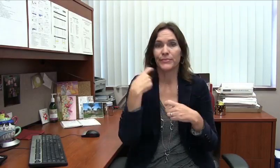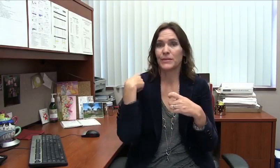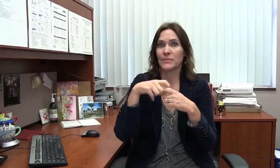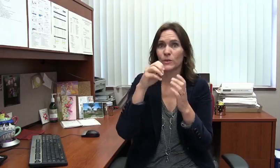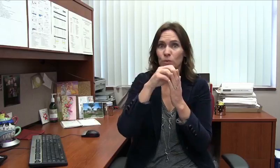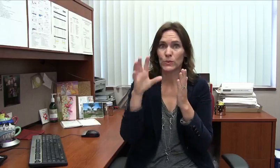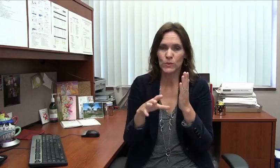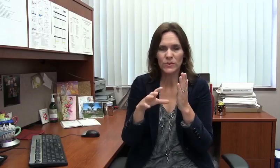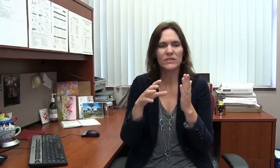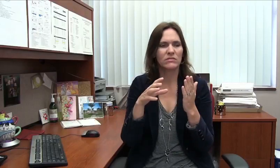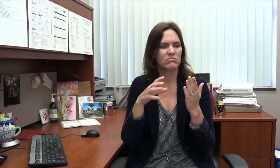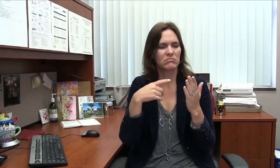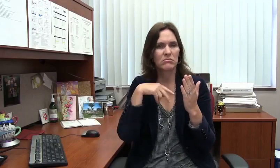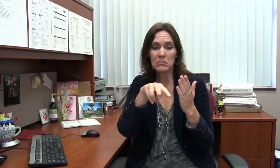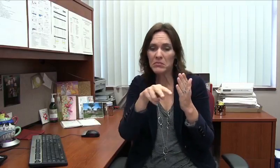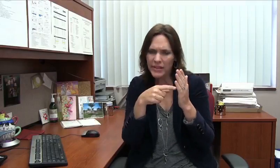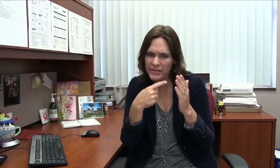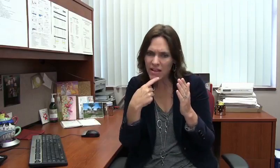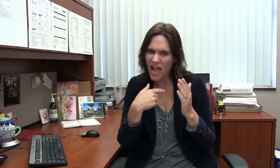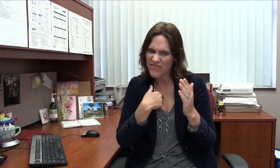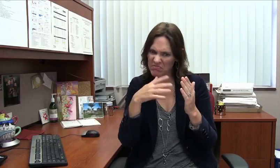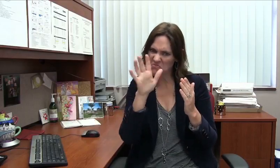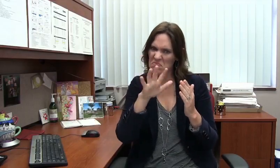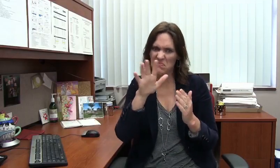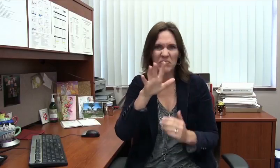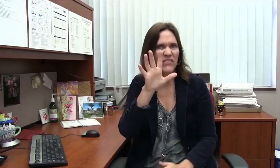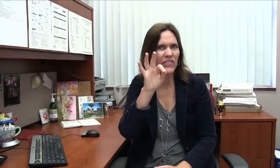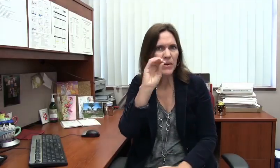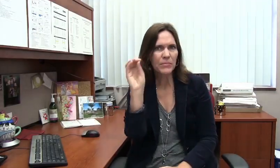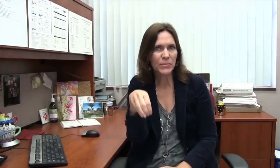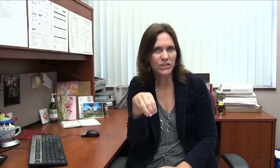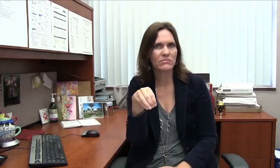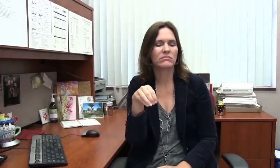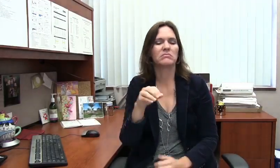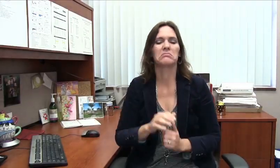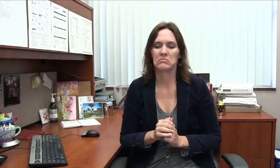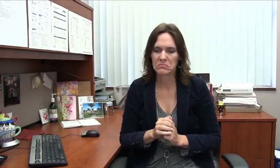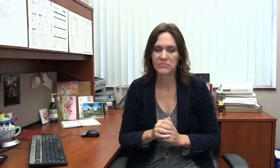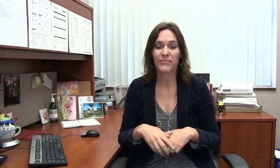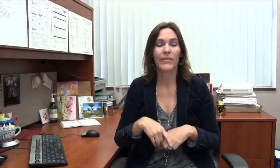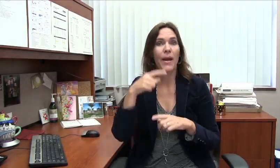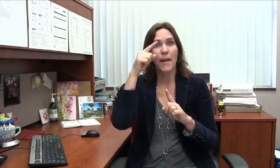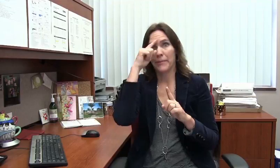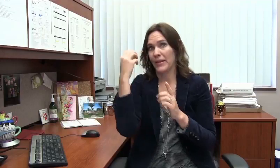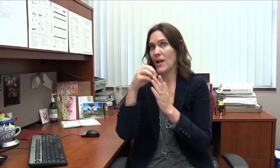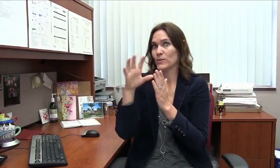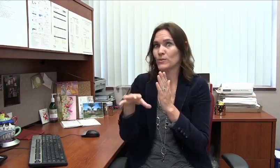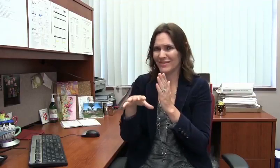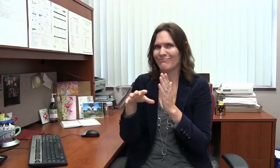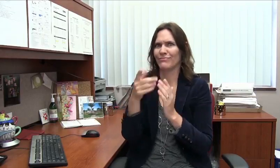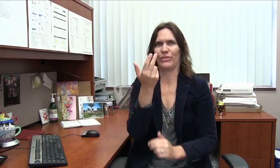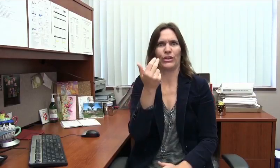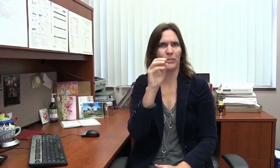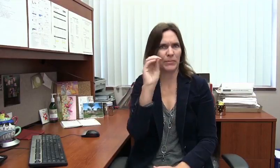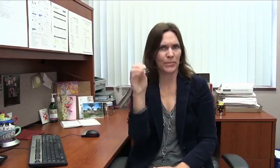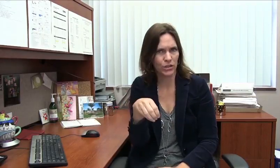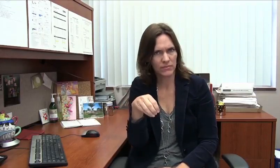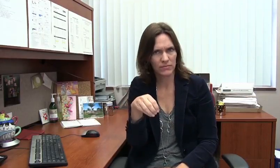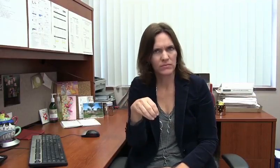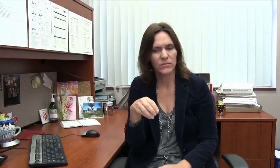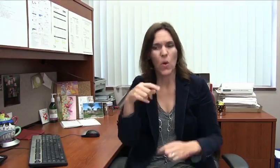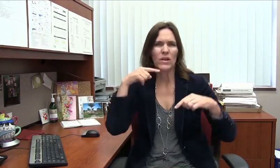Hispanic students make up about 59% and Black students are about 13% ­